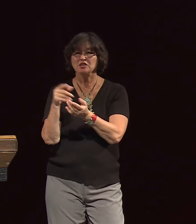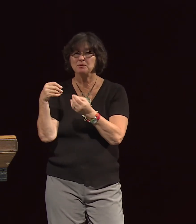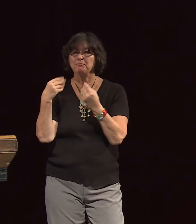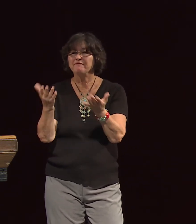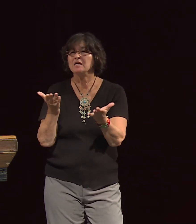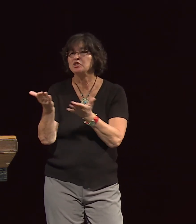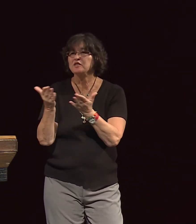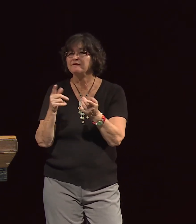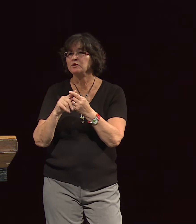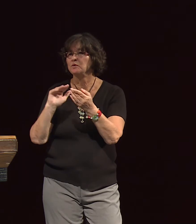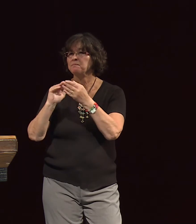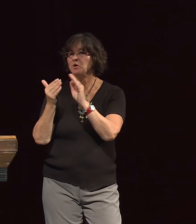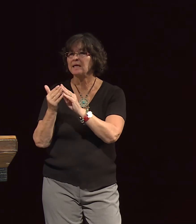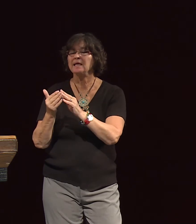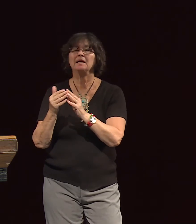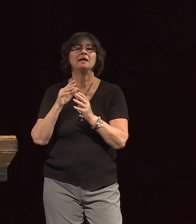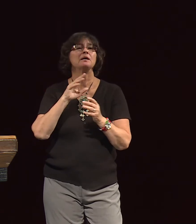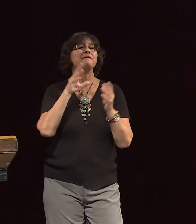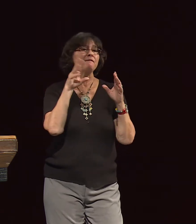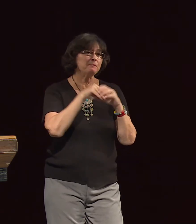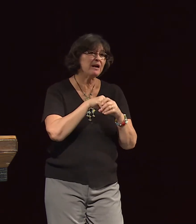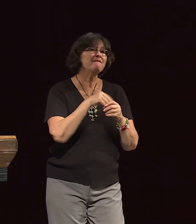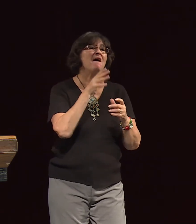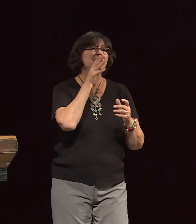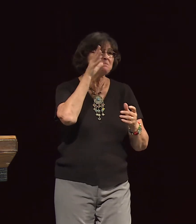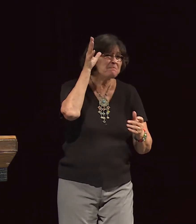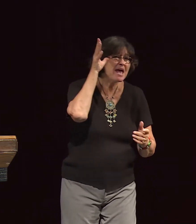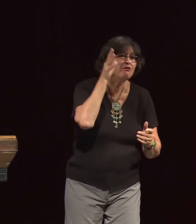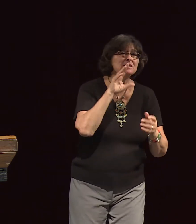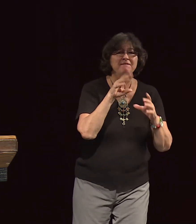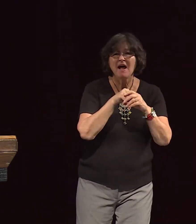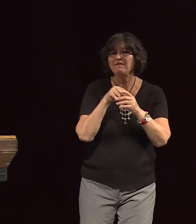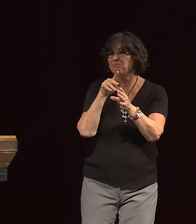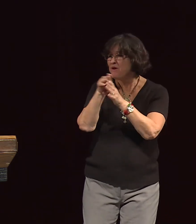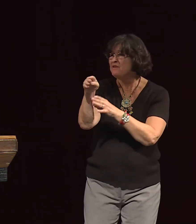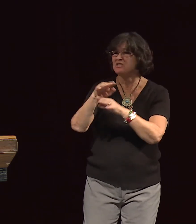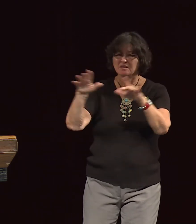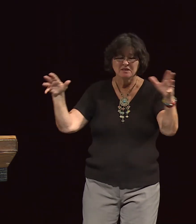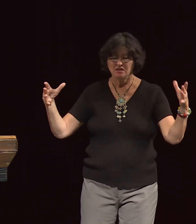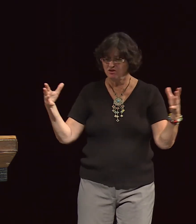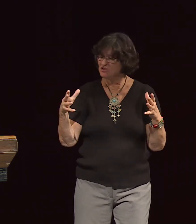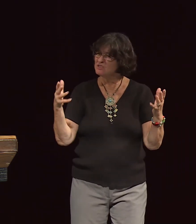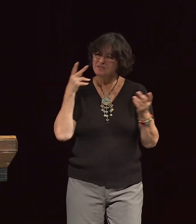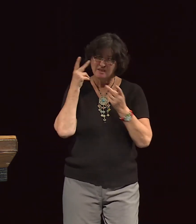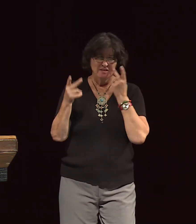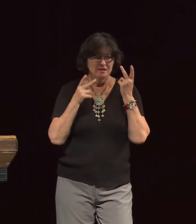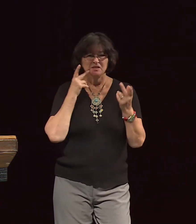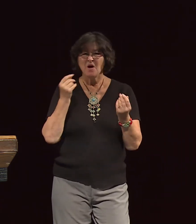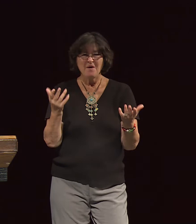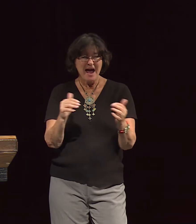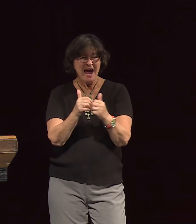to provide services to the community to make sure parents are getting involved and to provide information.